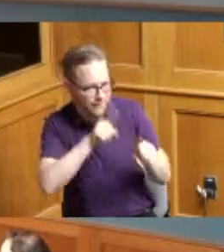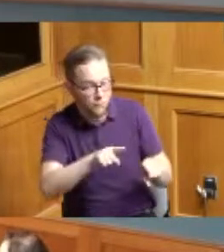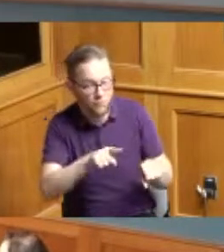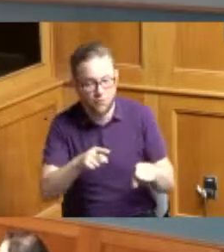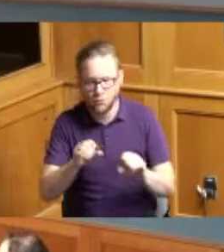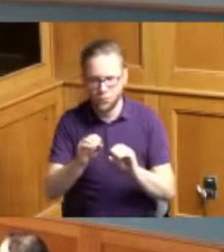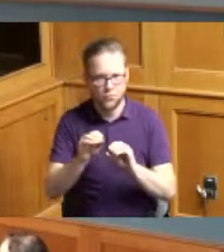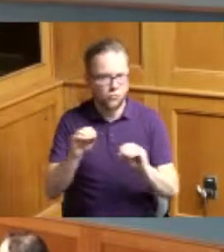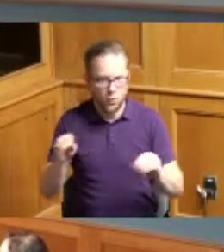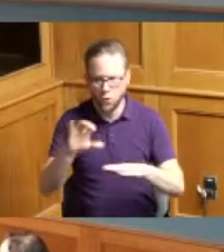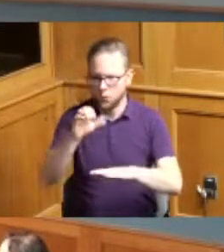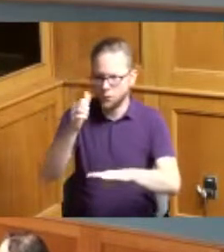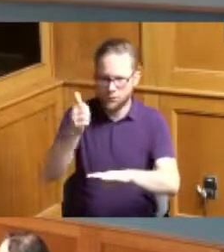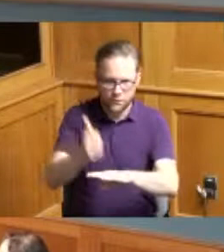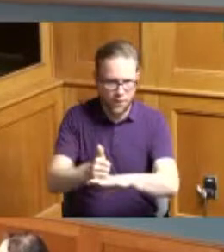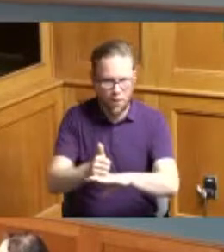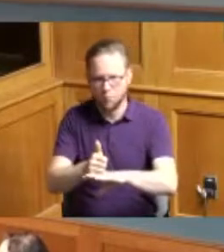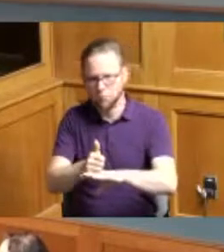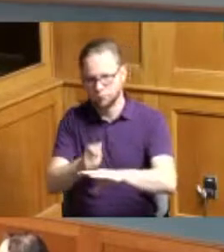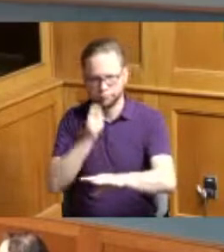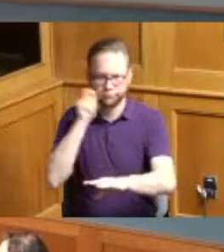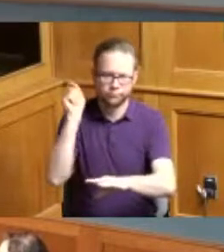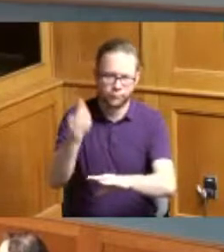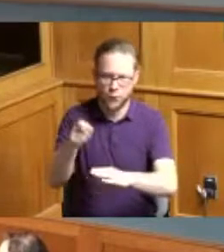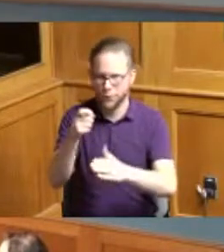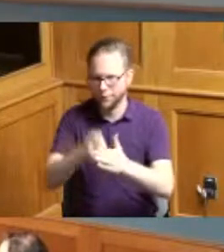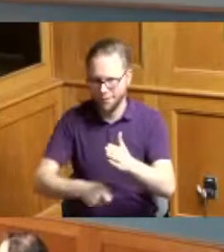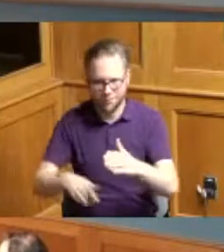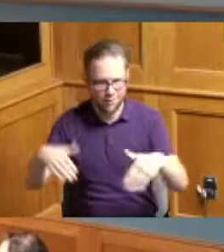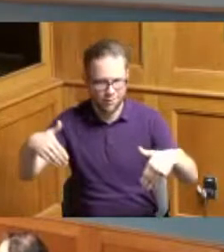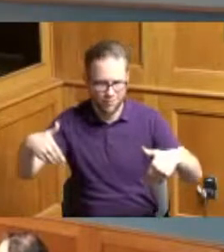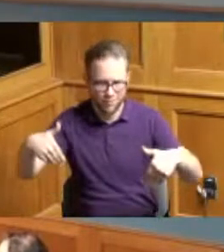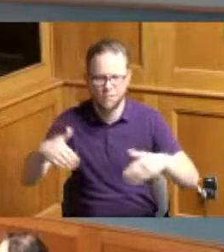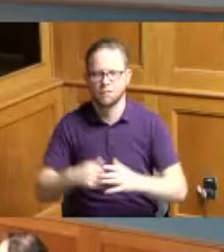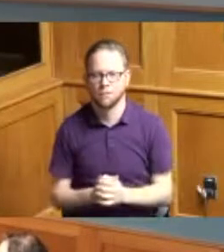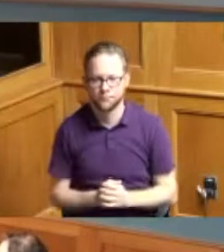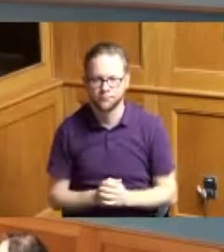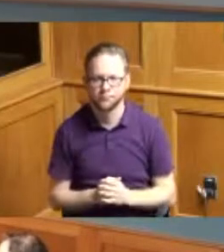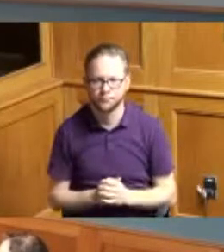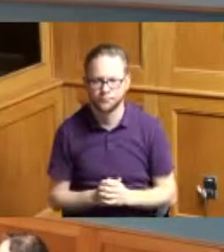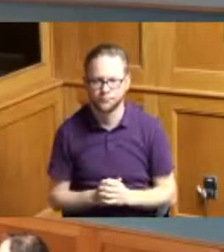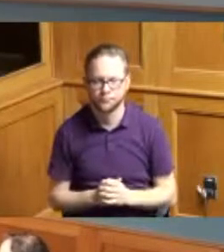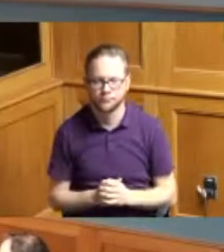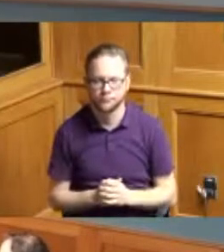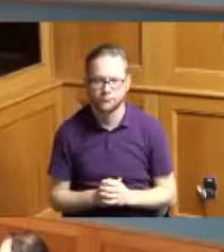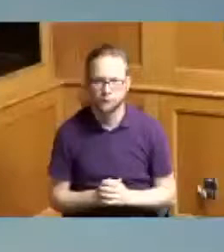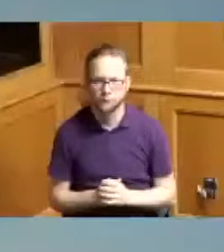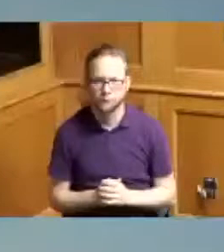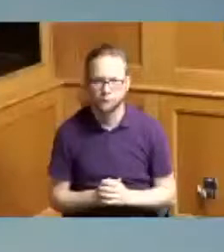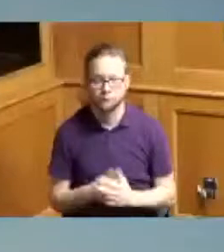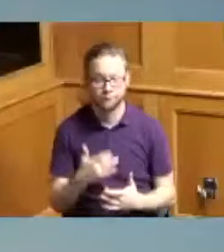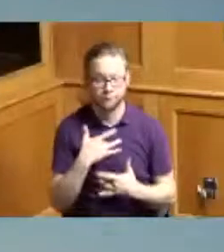firm cost estimate for what it would cost for the watch party I can tell you on a typical game day